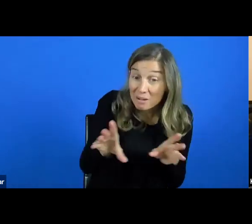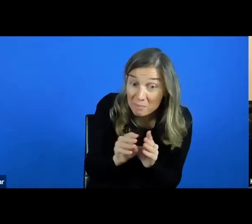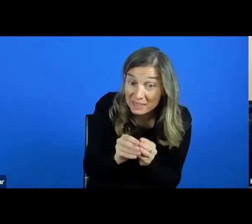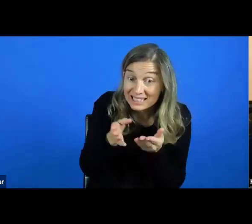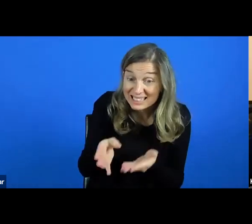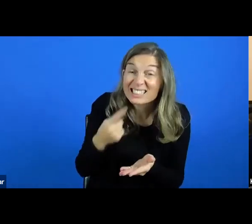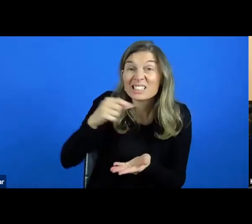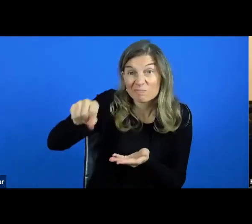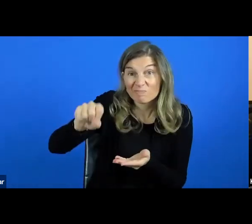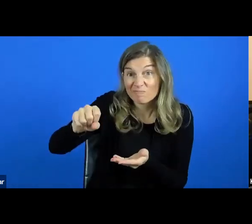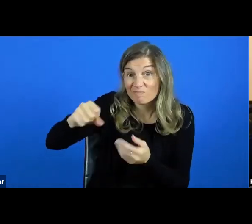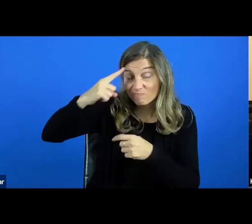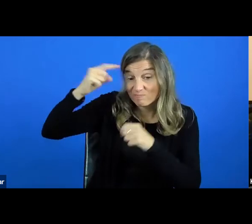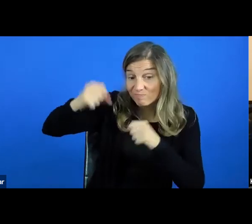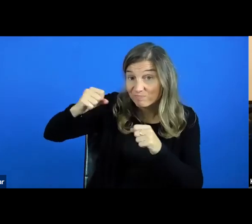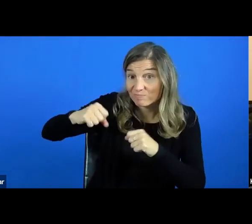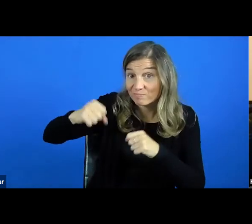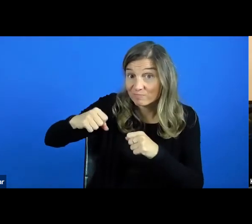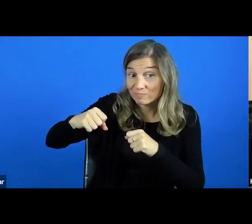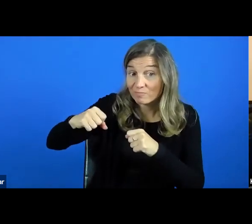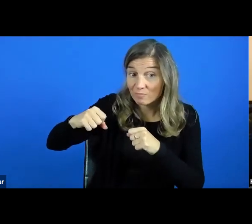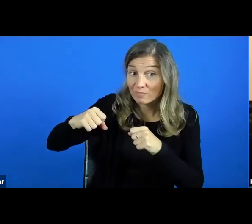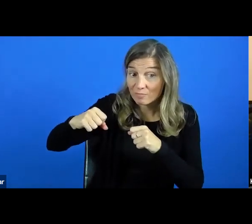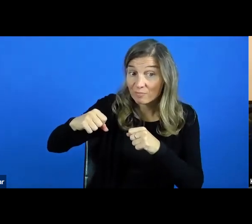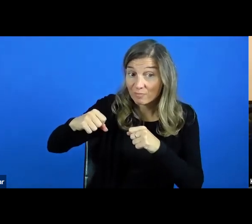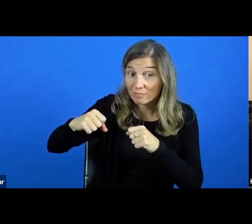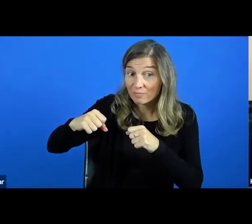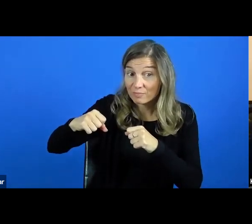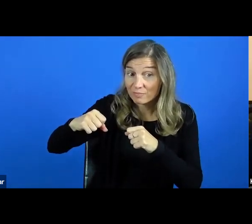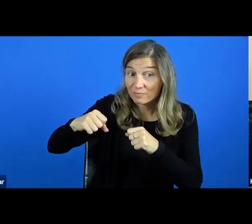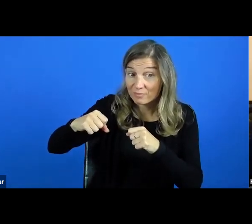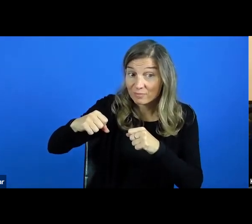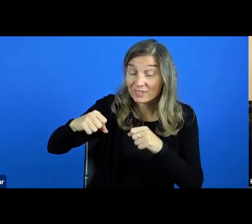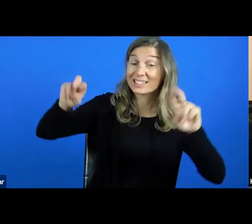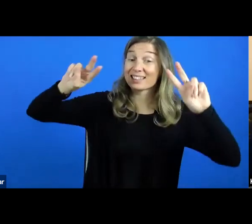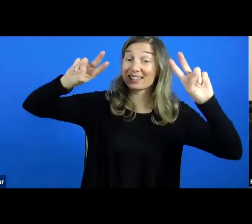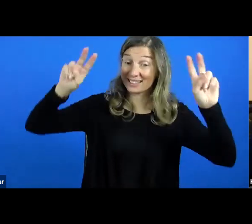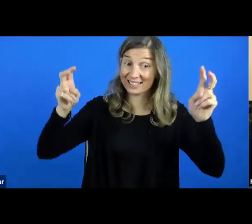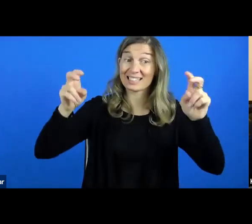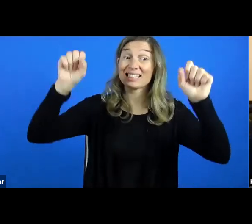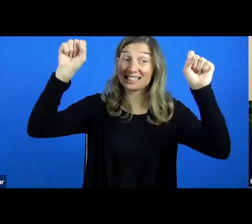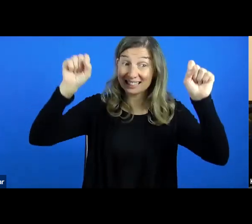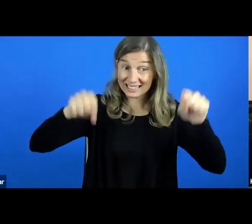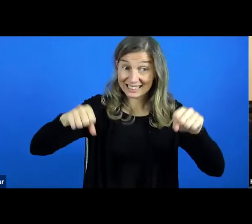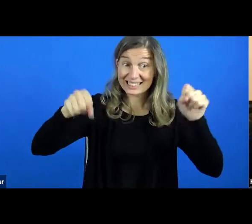and I want to emphasize that we have a written acknowledgement that the EU funded facility was an institution